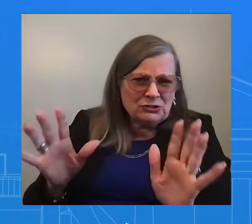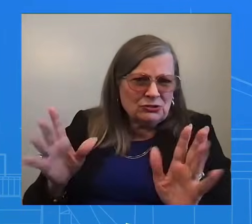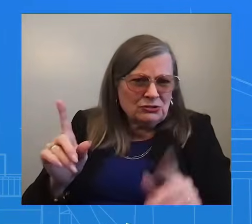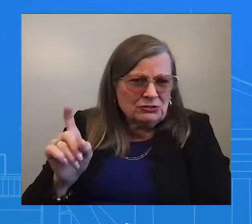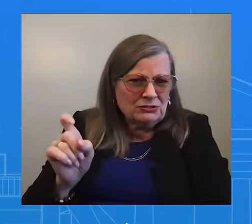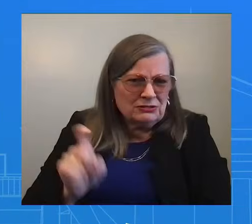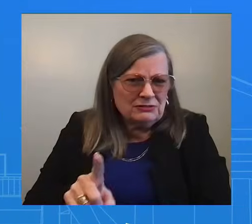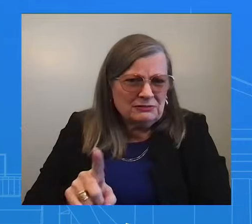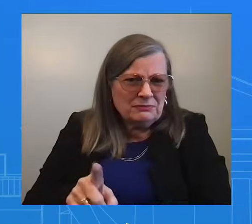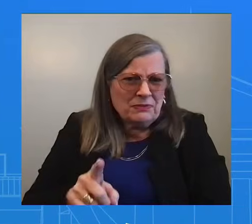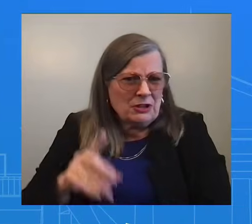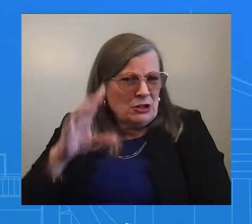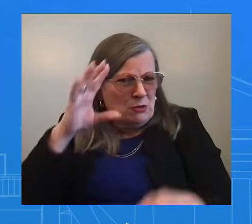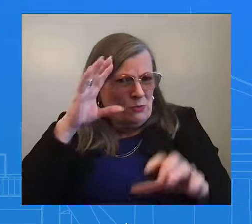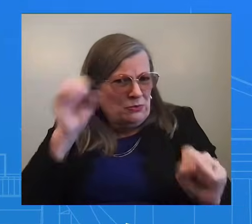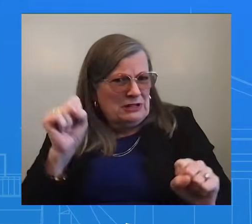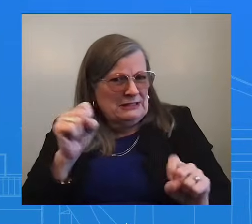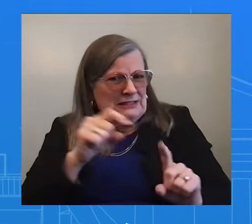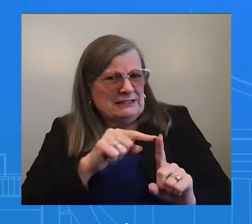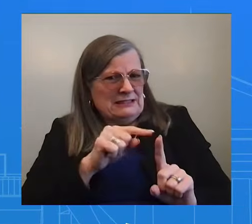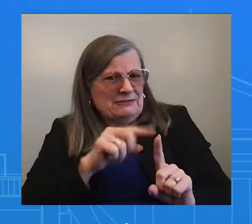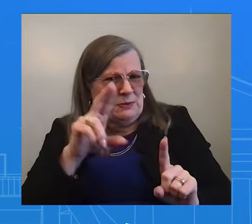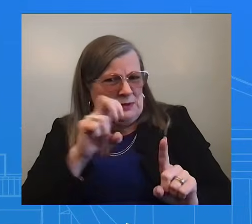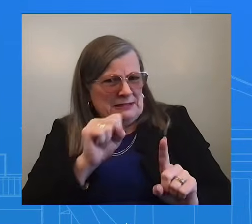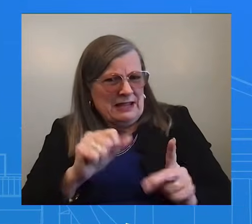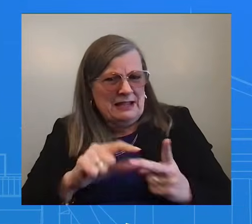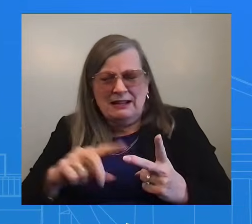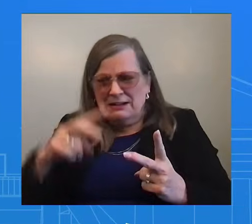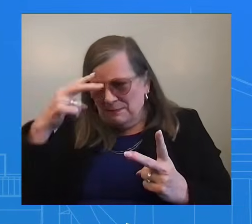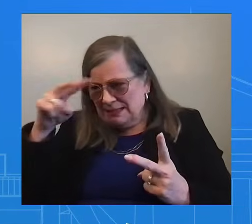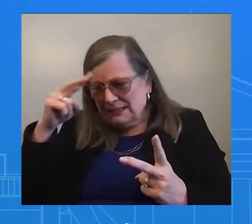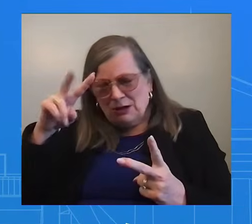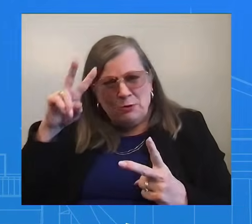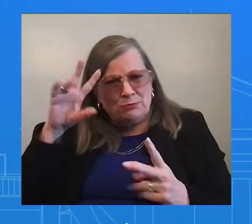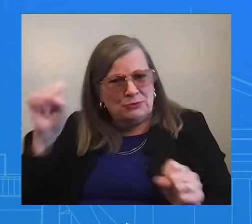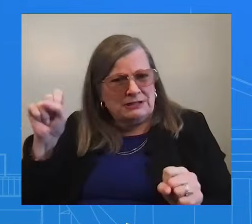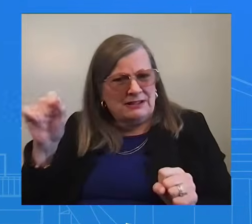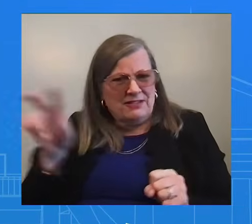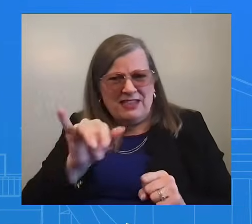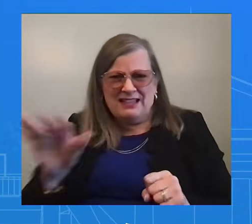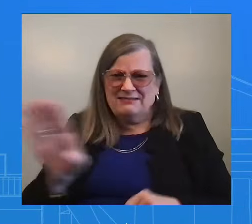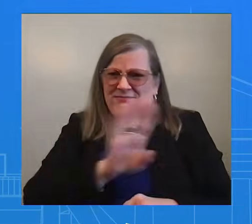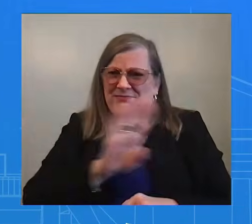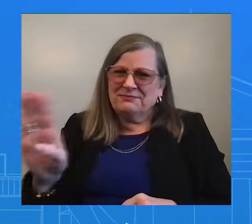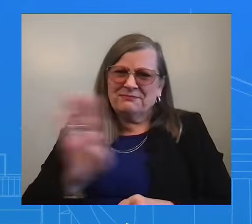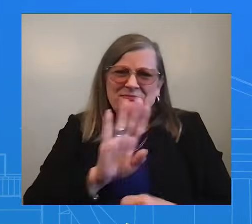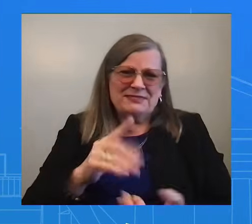in the public, right? It does not help the process. And so, we want to make sure that those negotiations are happening.